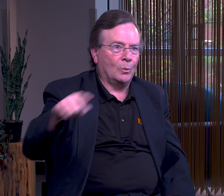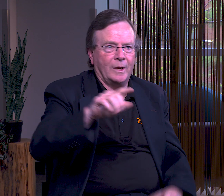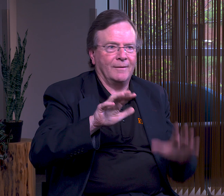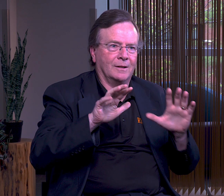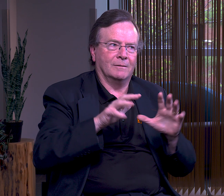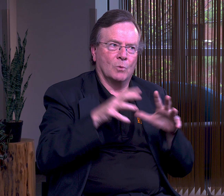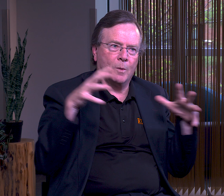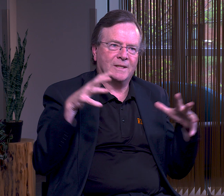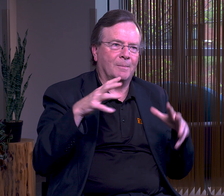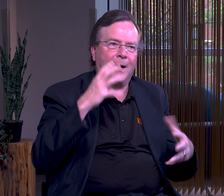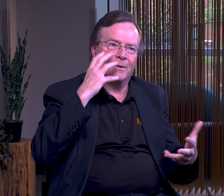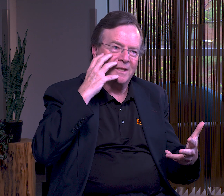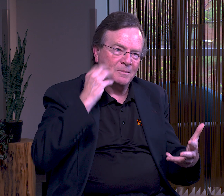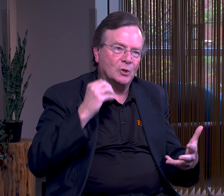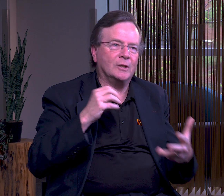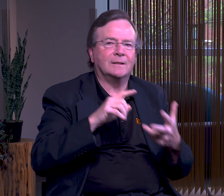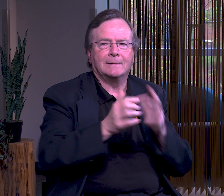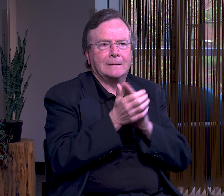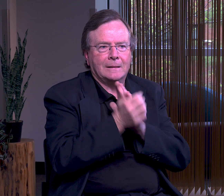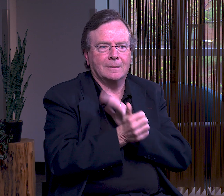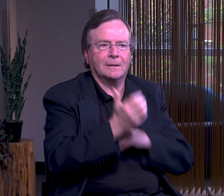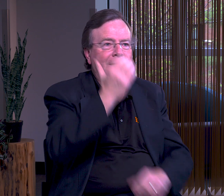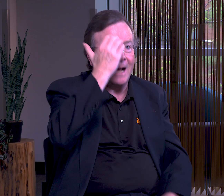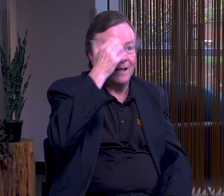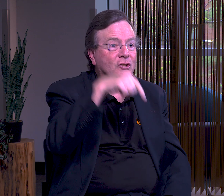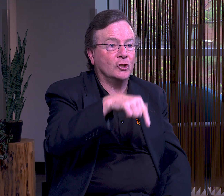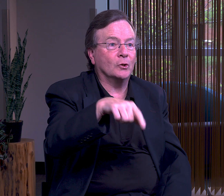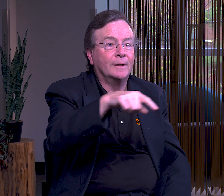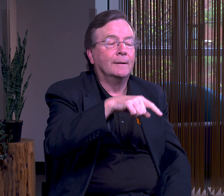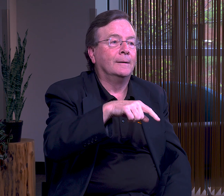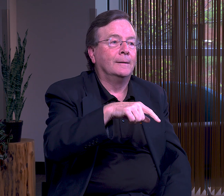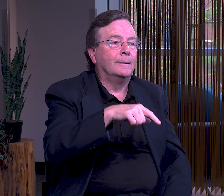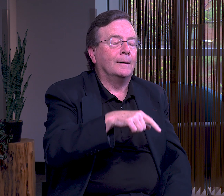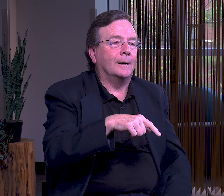We have an enormous amount of experience, skill and knowledge here.